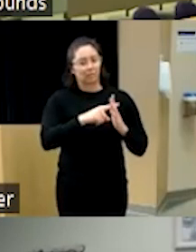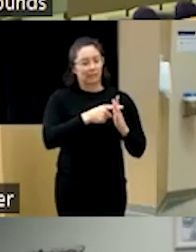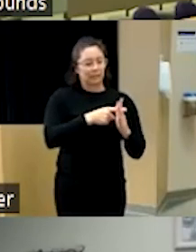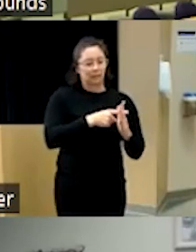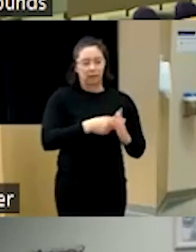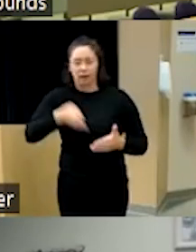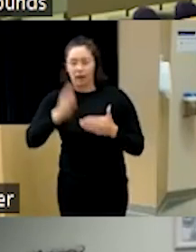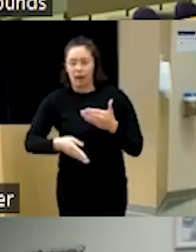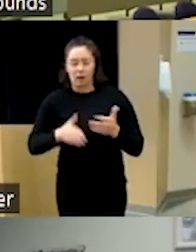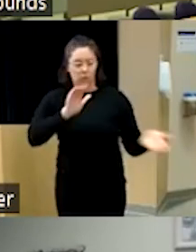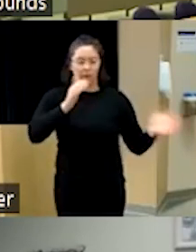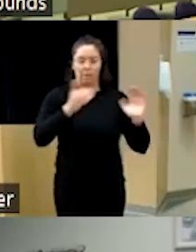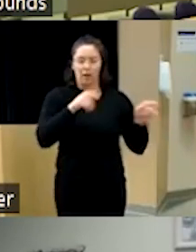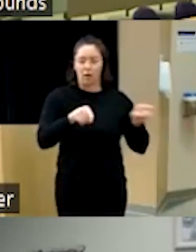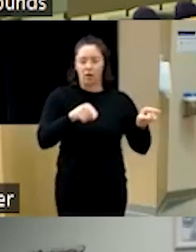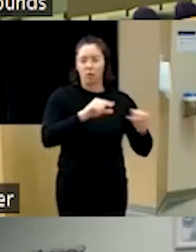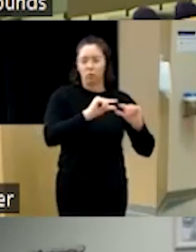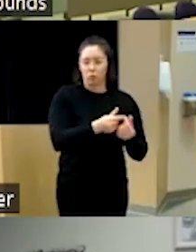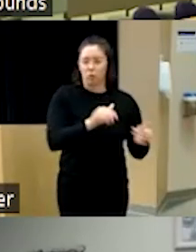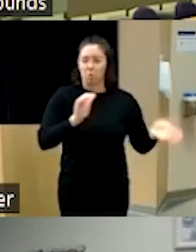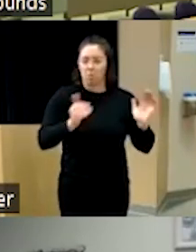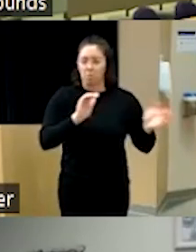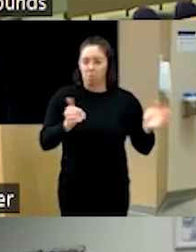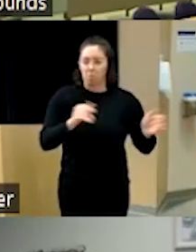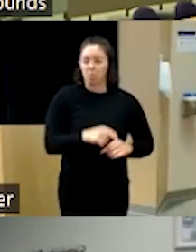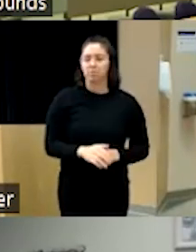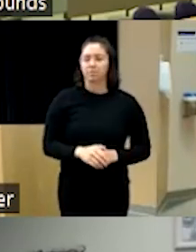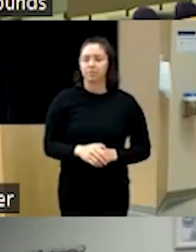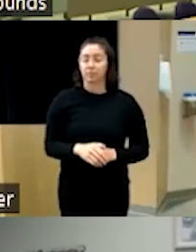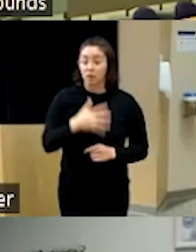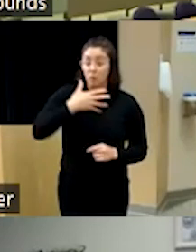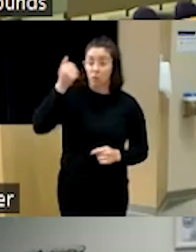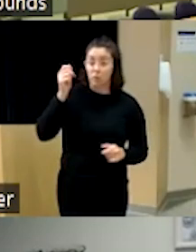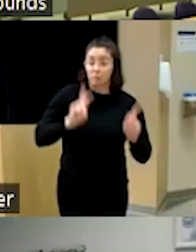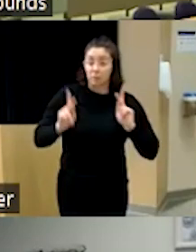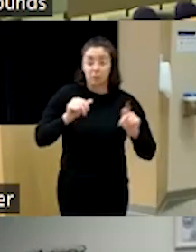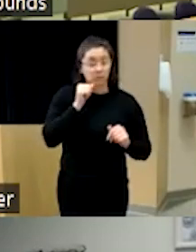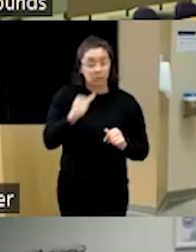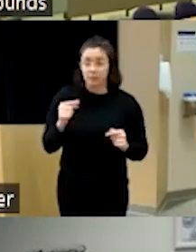we just compared these different groups and um elderly people did not suffer so much because